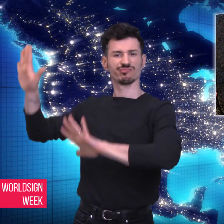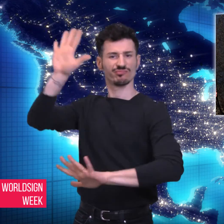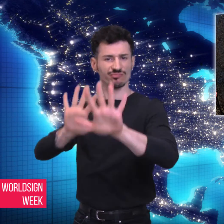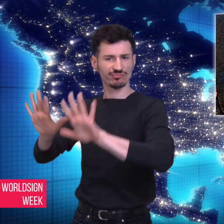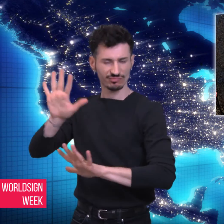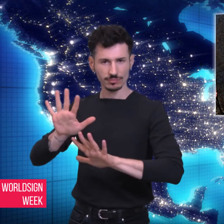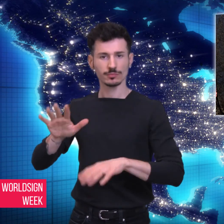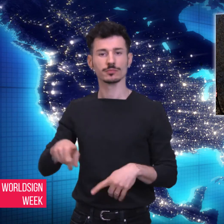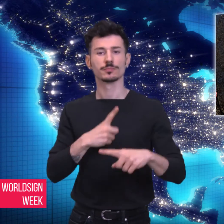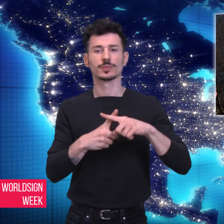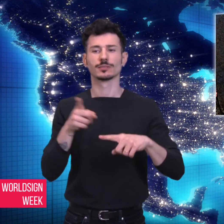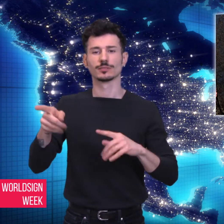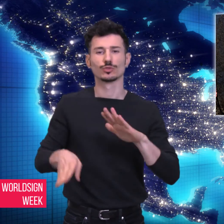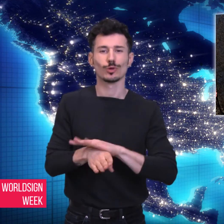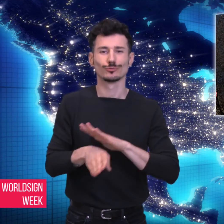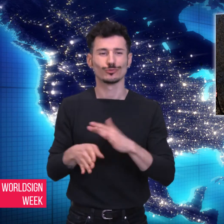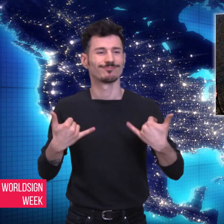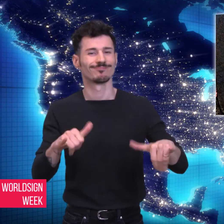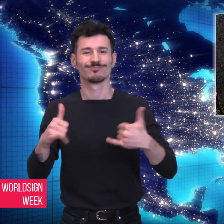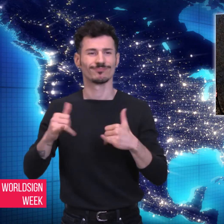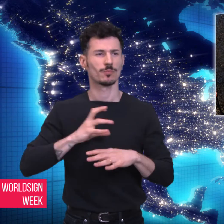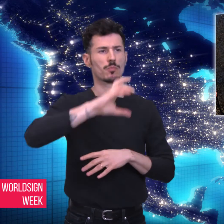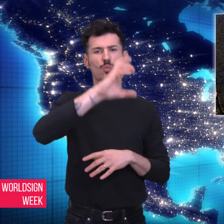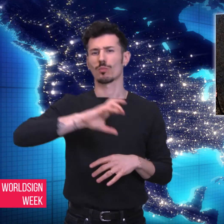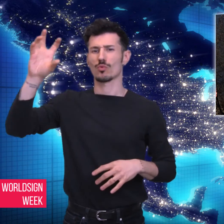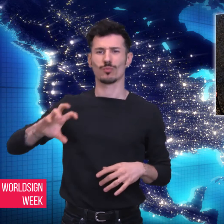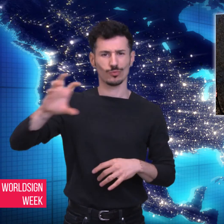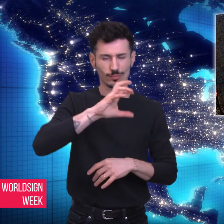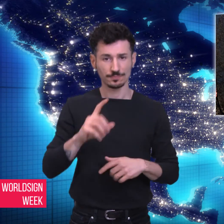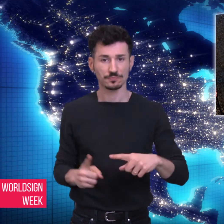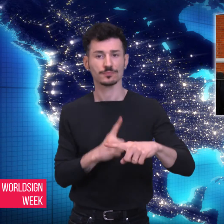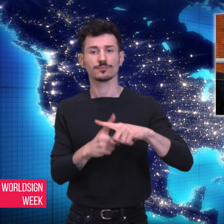on the walls, play soccer indoors and be verbally